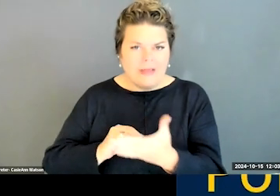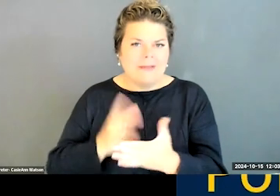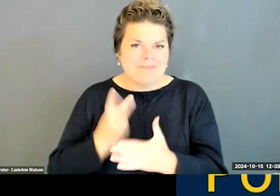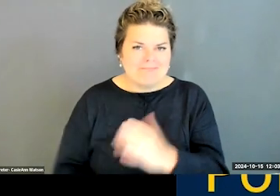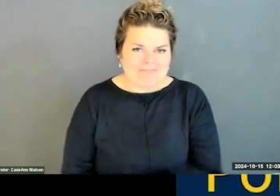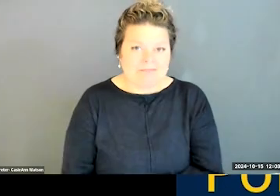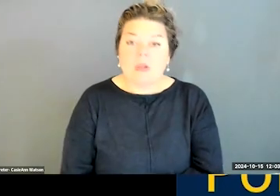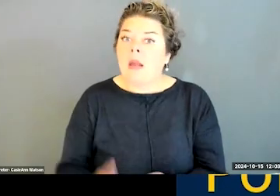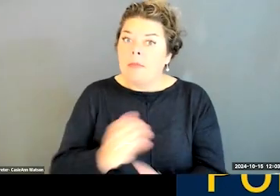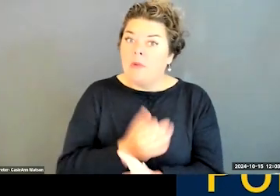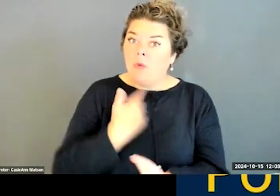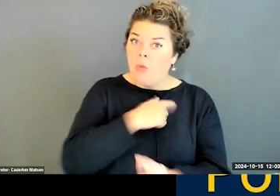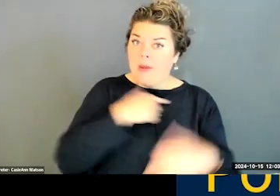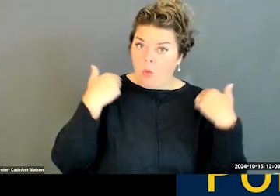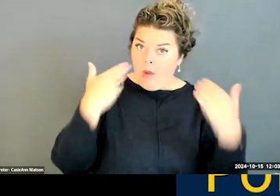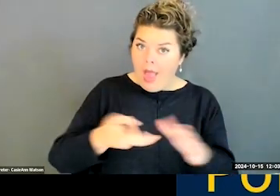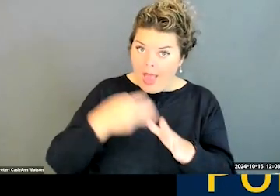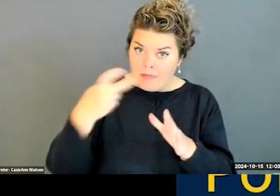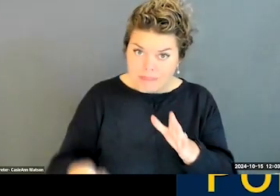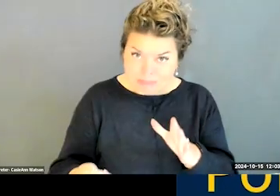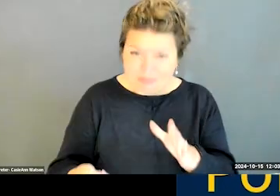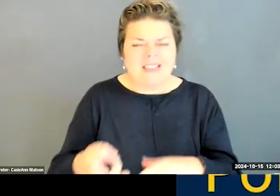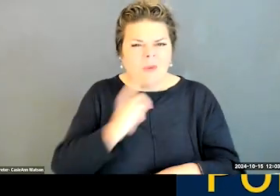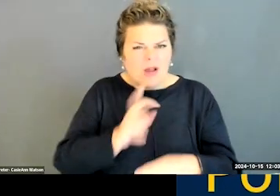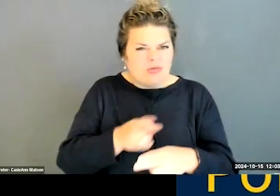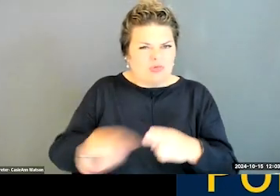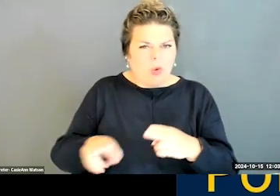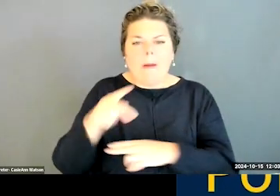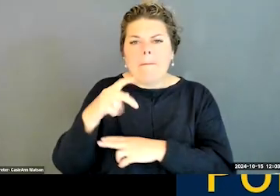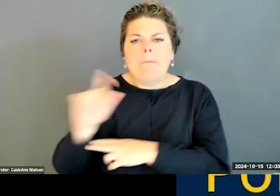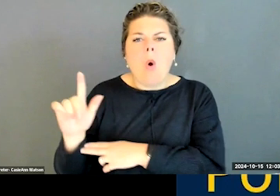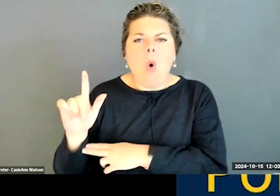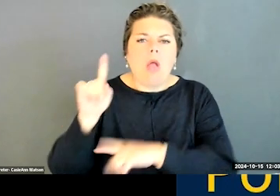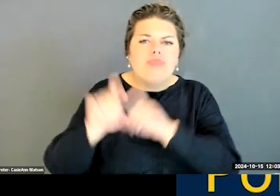Before we get started today, I want us all to take a very quick poll as to why we're here today.